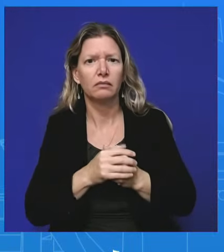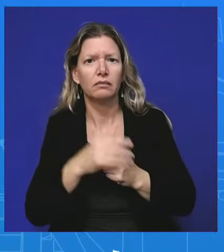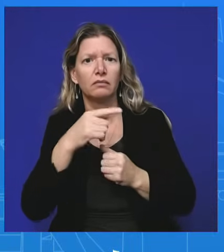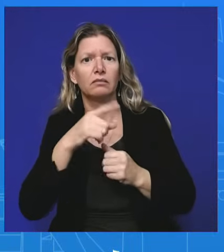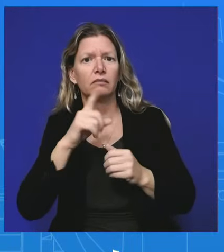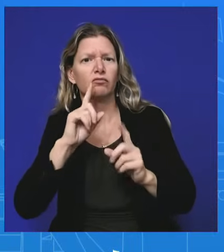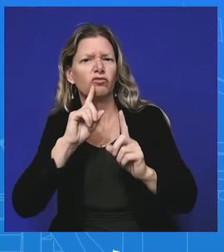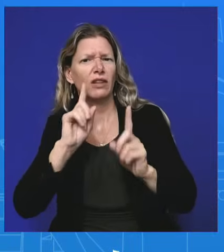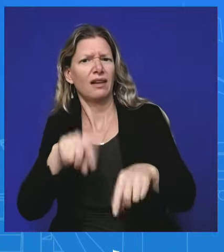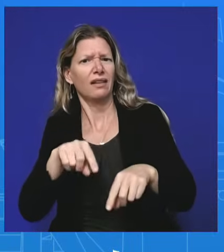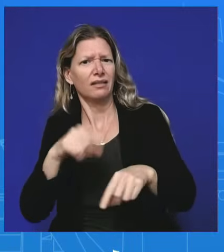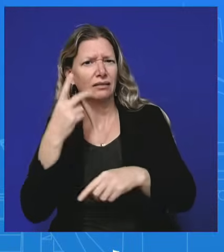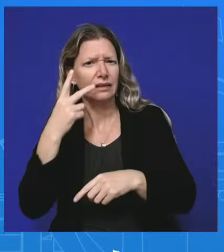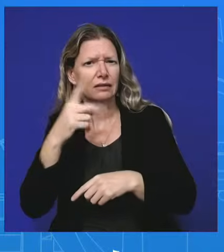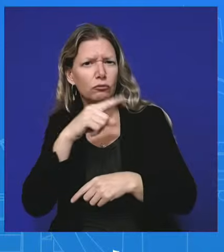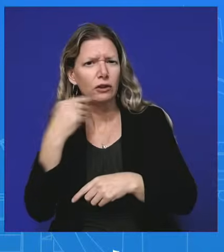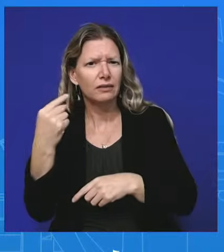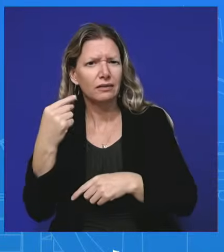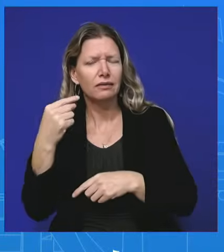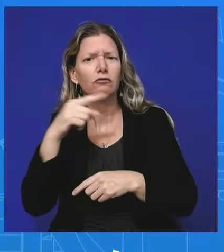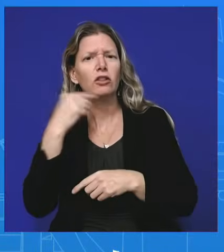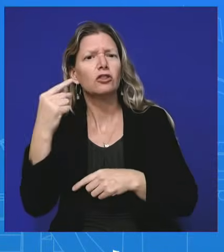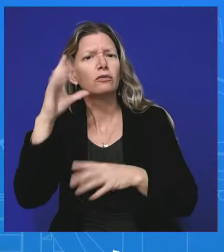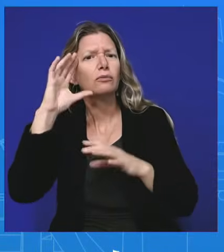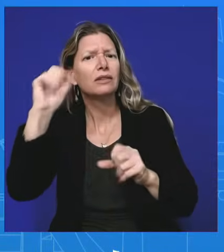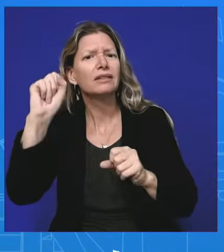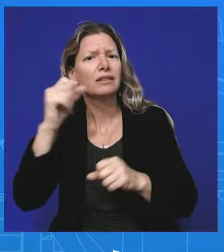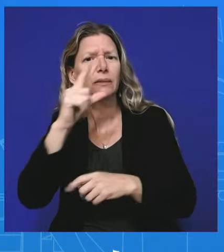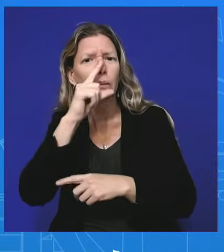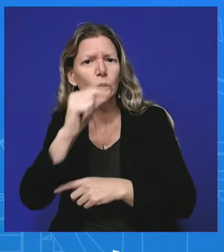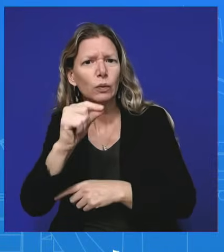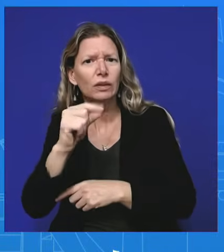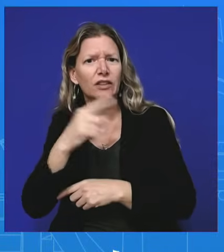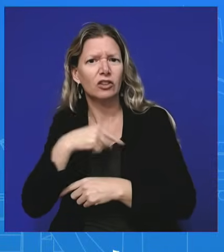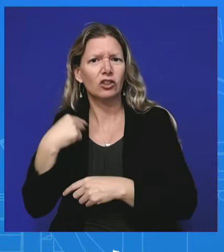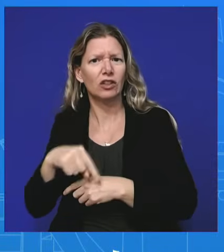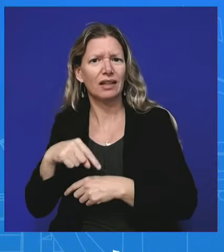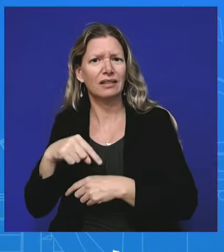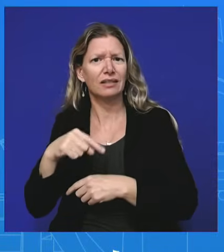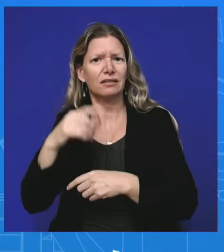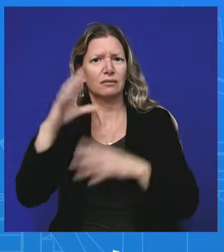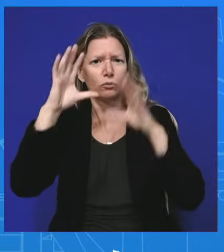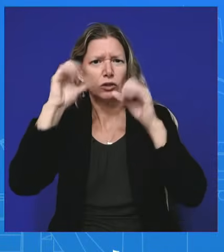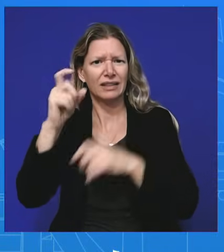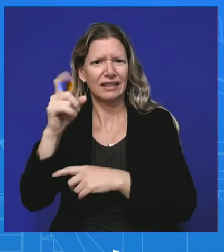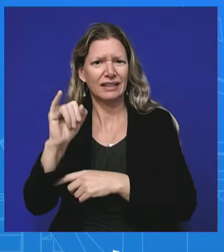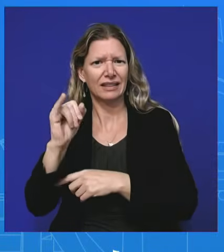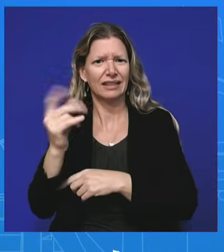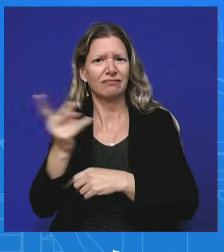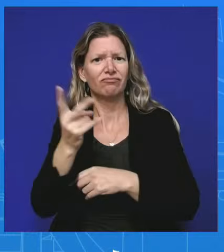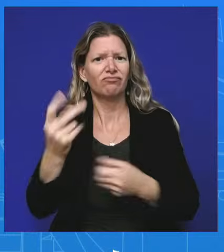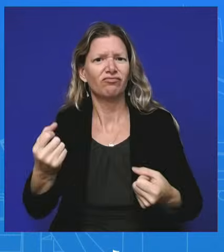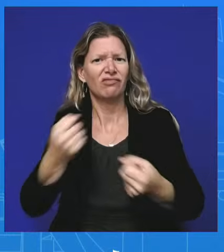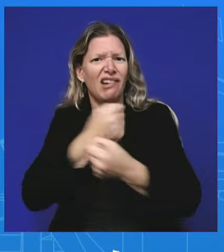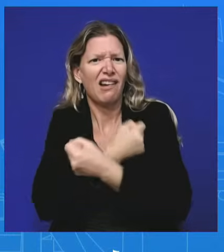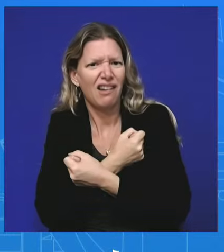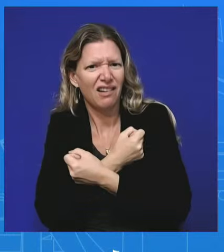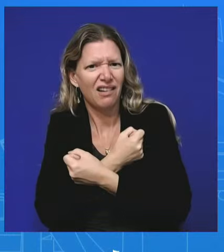Mr. Kirby: Exchanging hugs? The Press: Mm-hmm. Mr. Kirby: Well, that's nice for them. Look, you have two countries here --